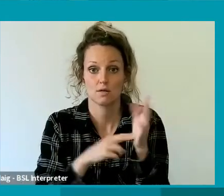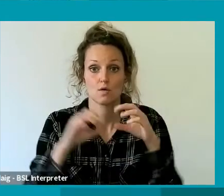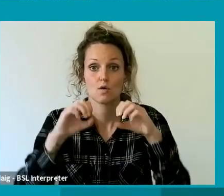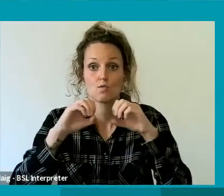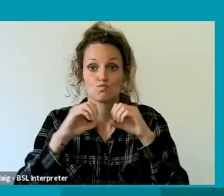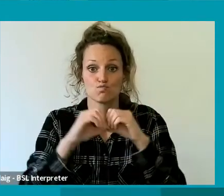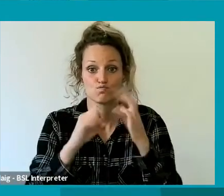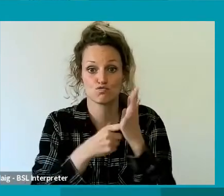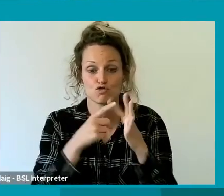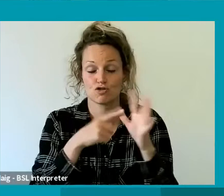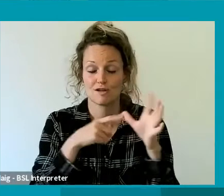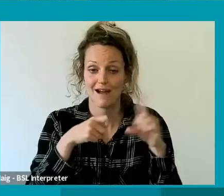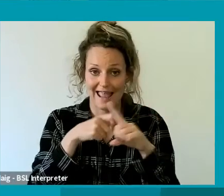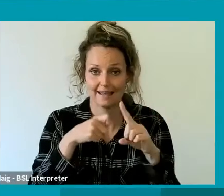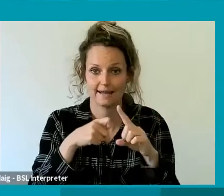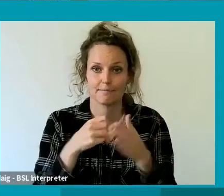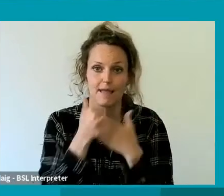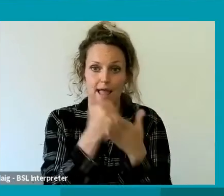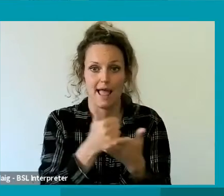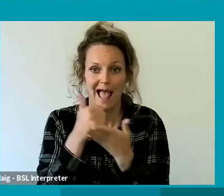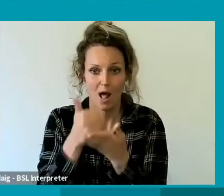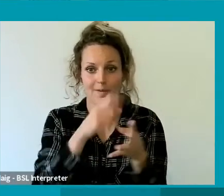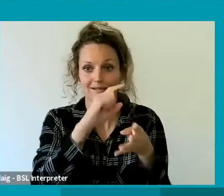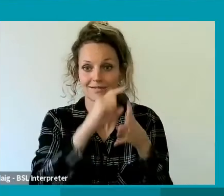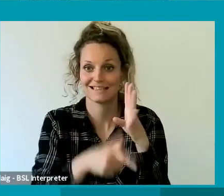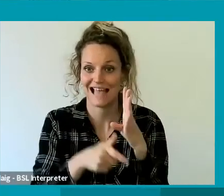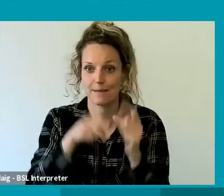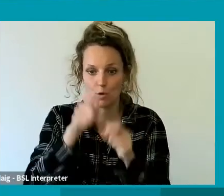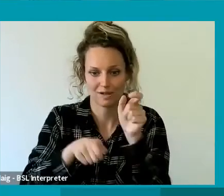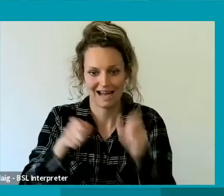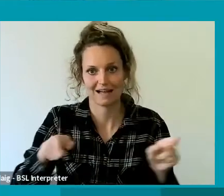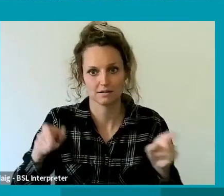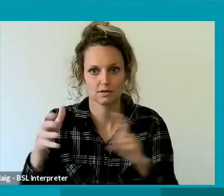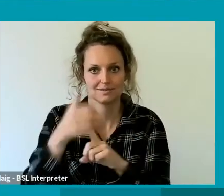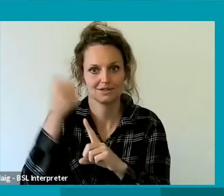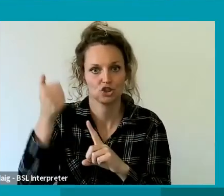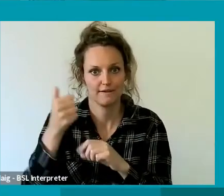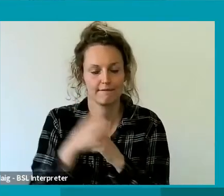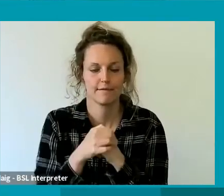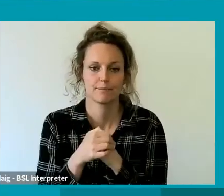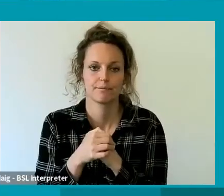retain talented disabled candidates. So what do you find attractive about